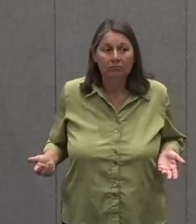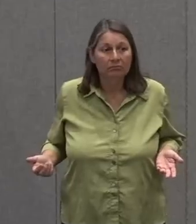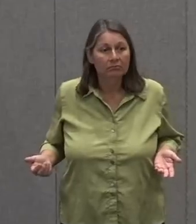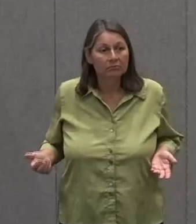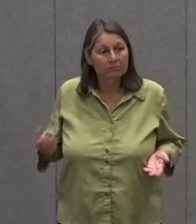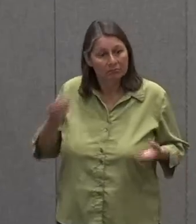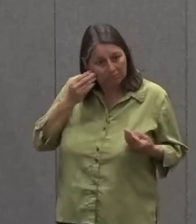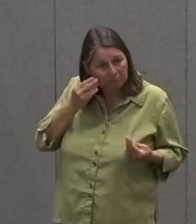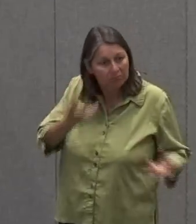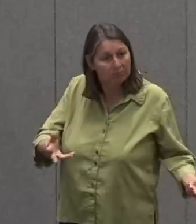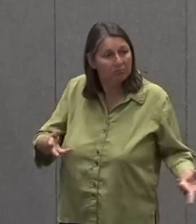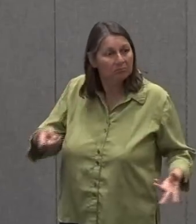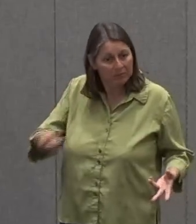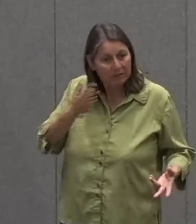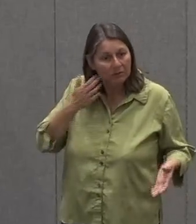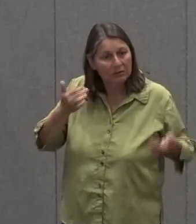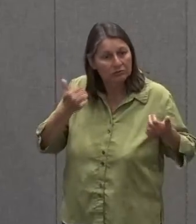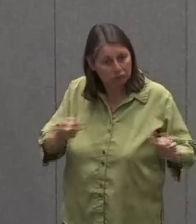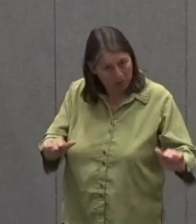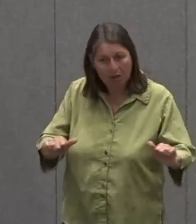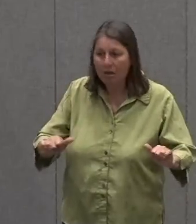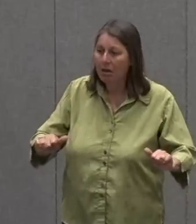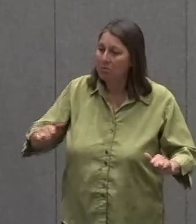"The antelope may throw the spear."